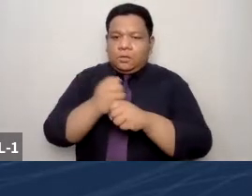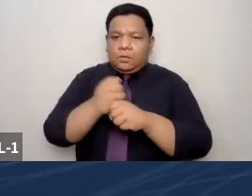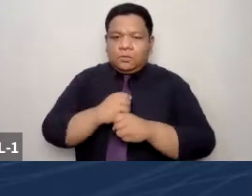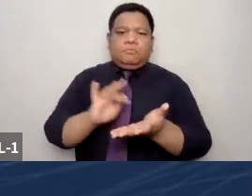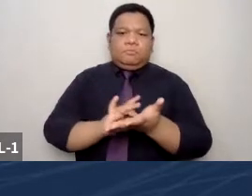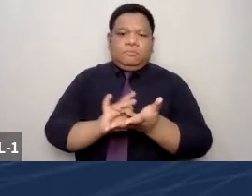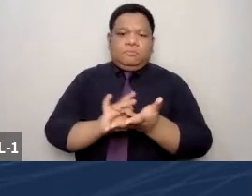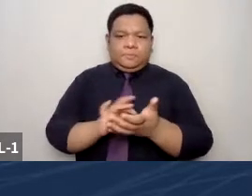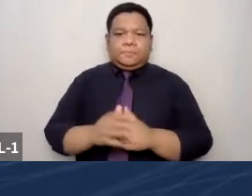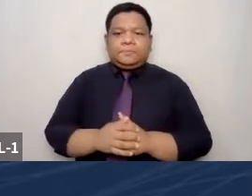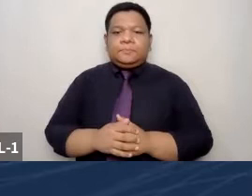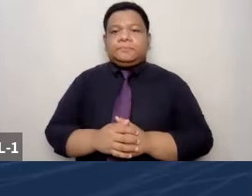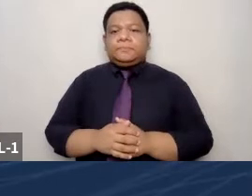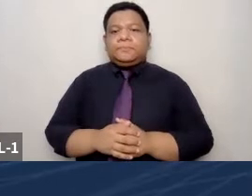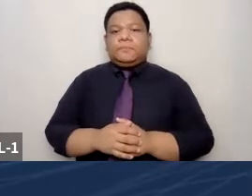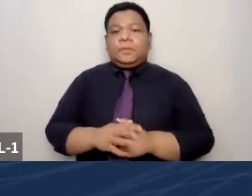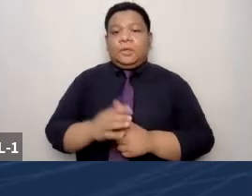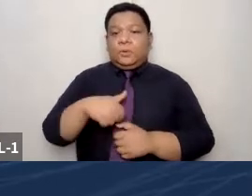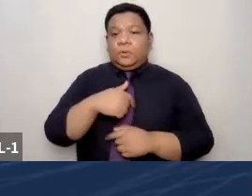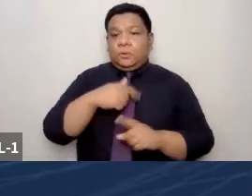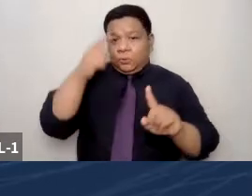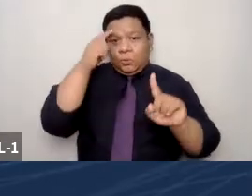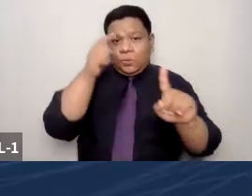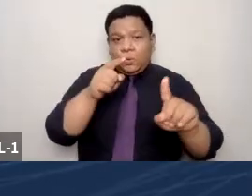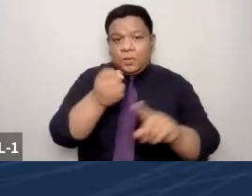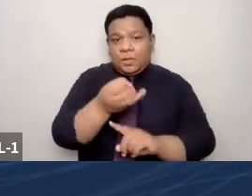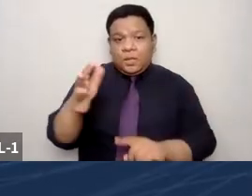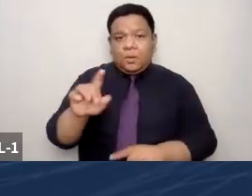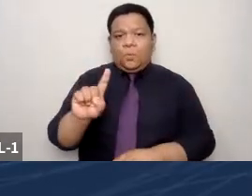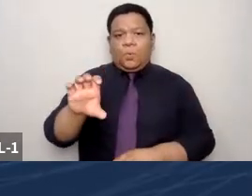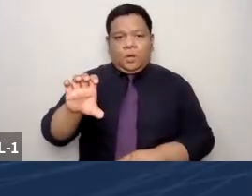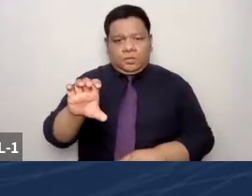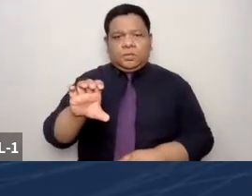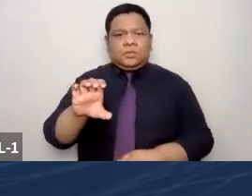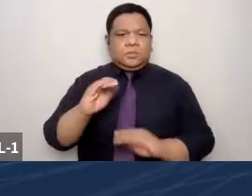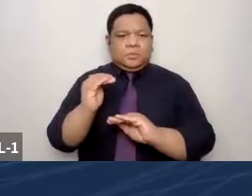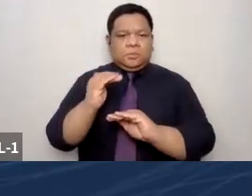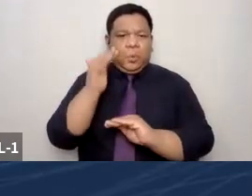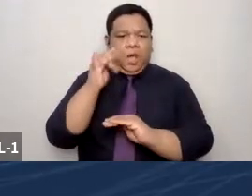Our target is 100 doses only because these are just temporary posts.